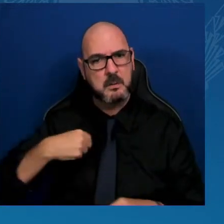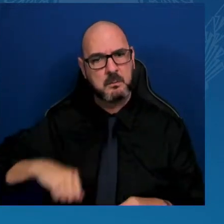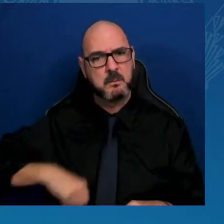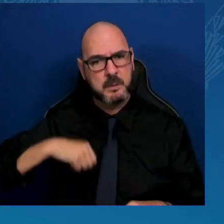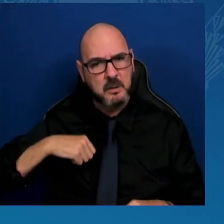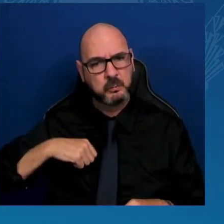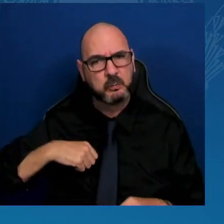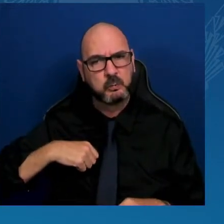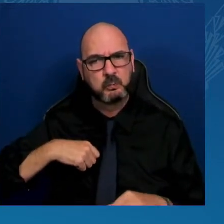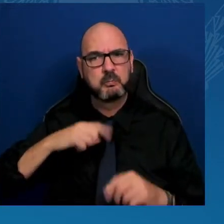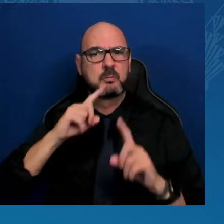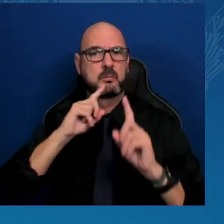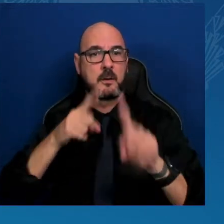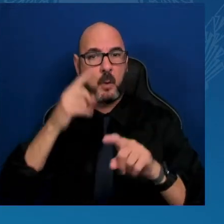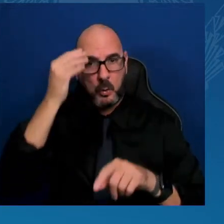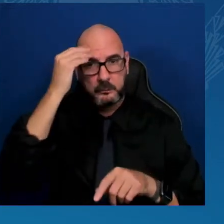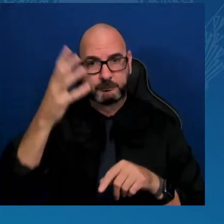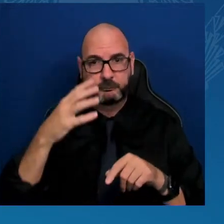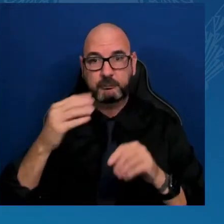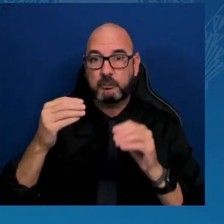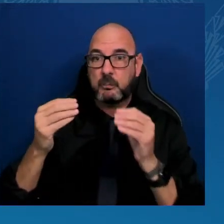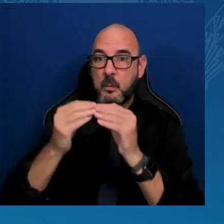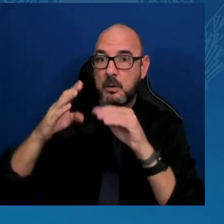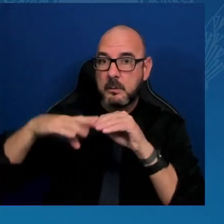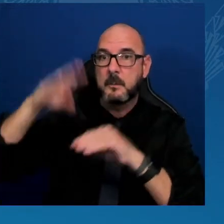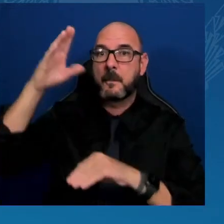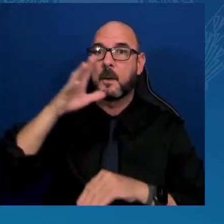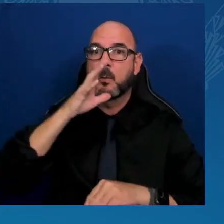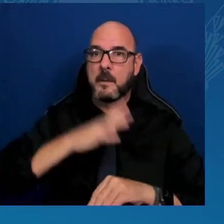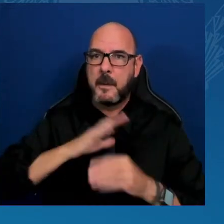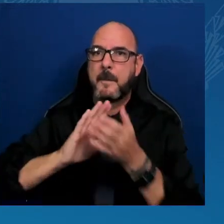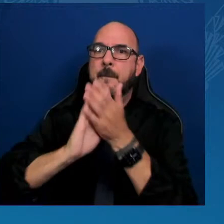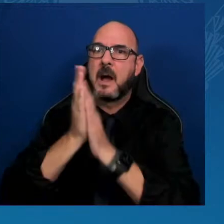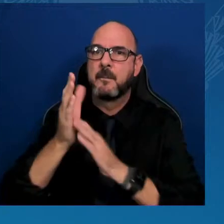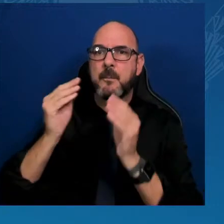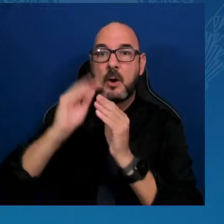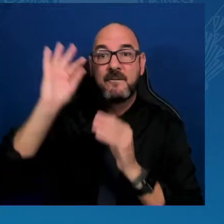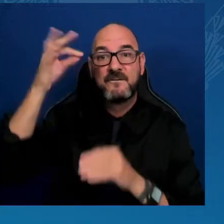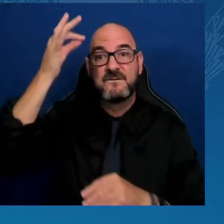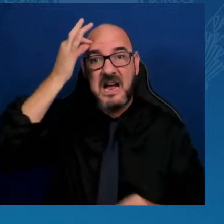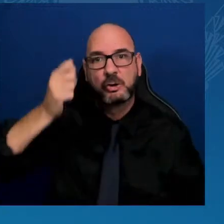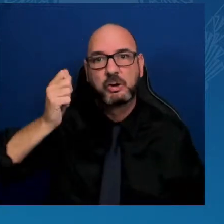than any administration in history --